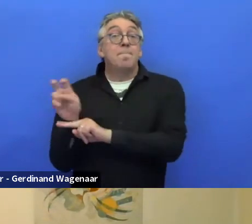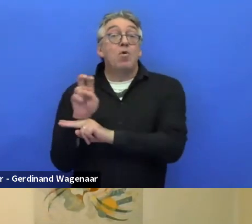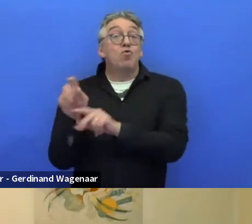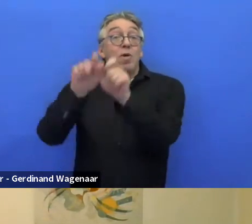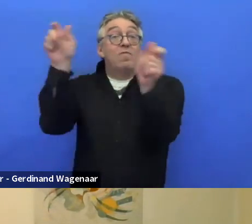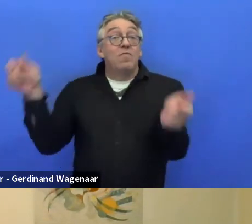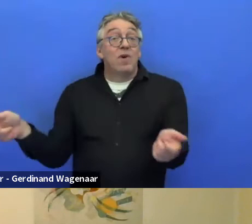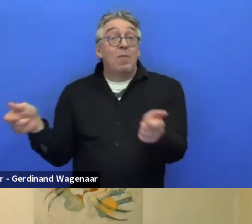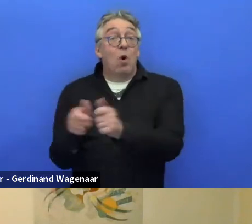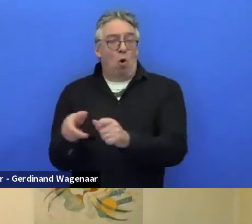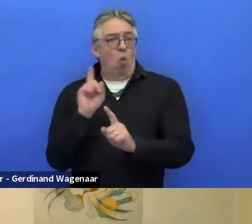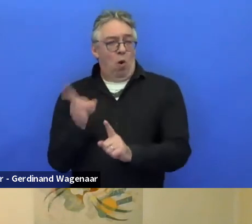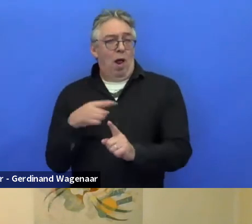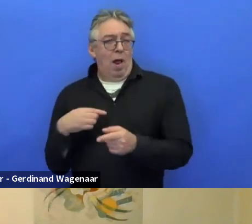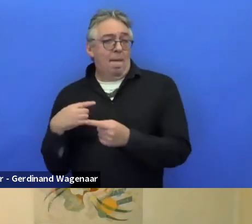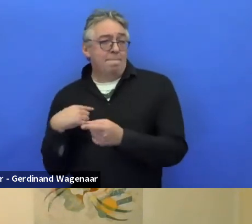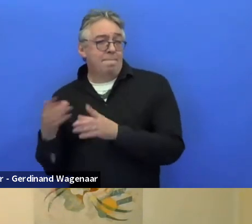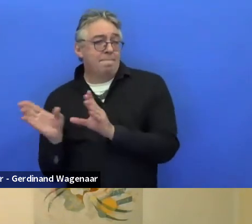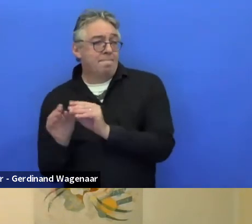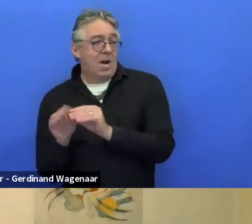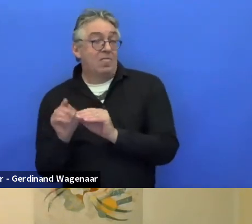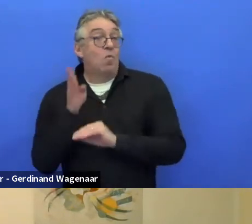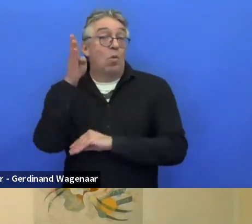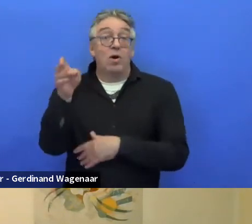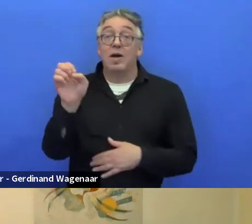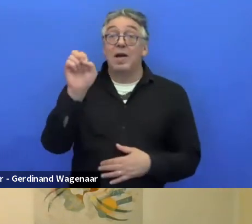around the review of the EU by the CRPD Committee next year.